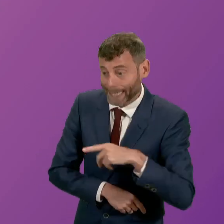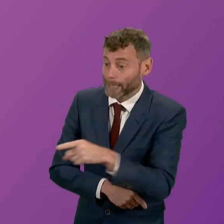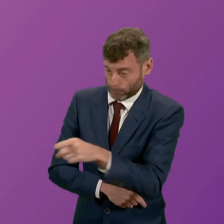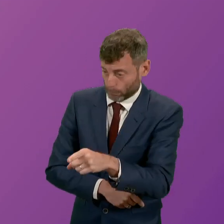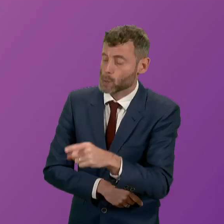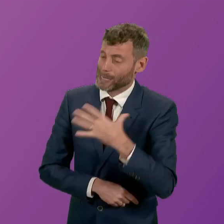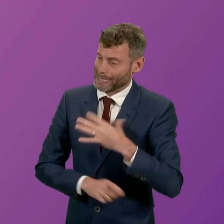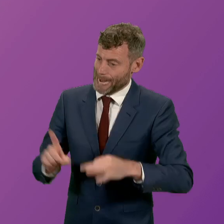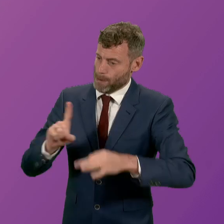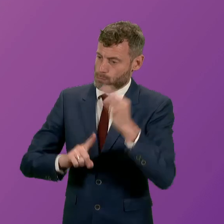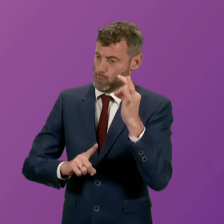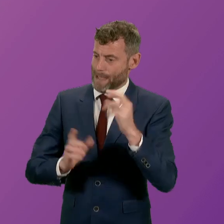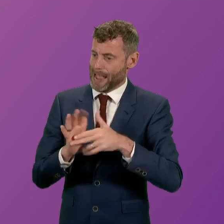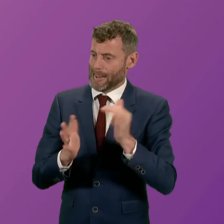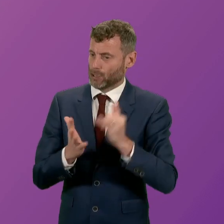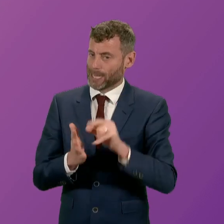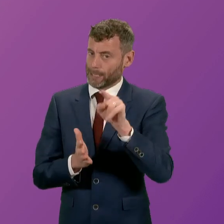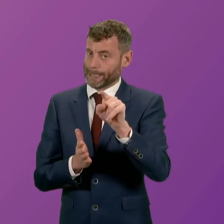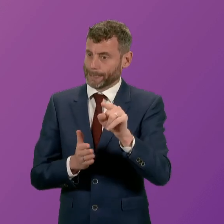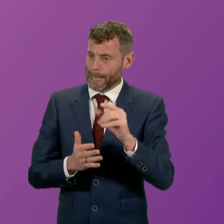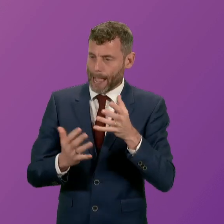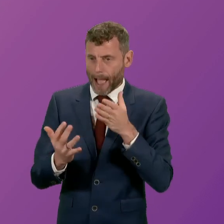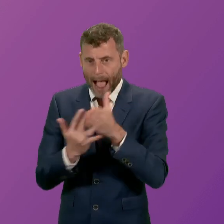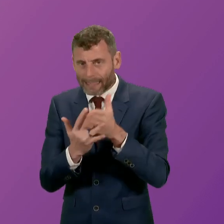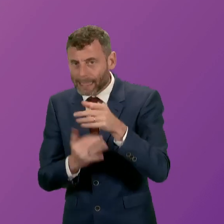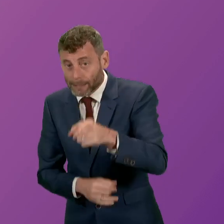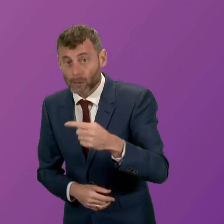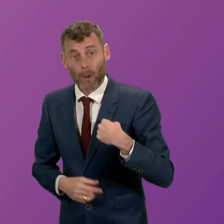to the national health service. As I set out to Parliament on Tuesday, the Scottish